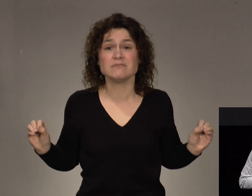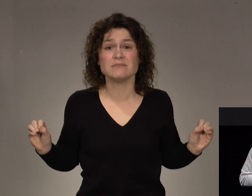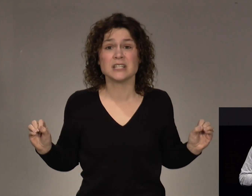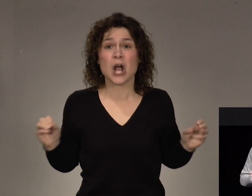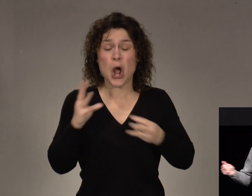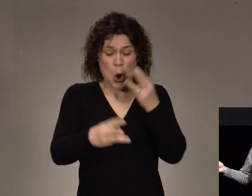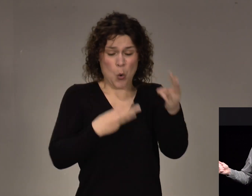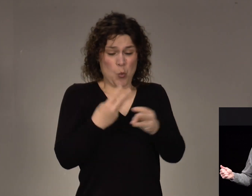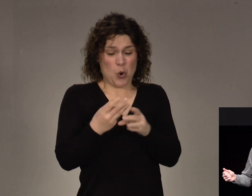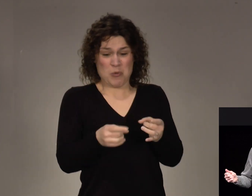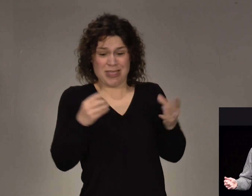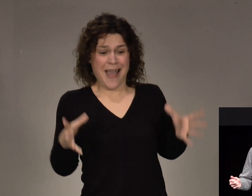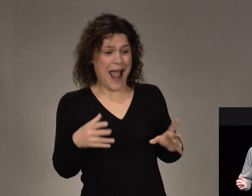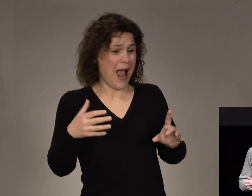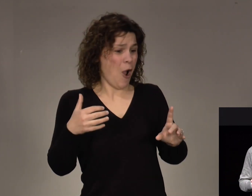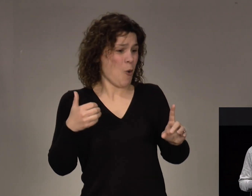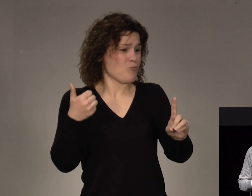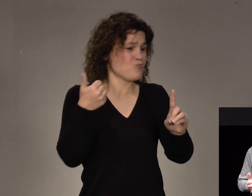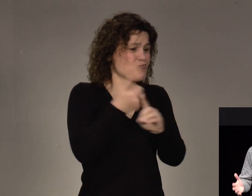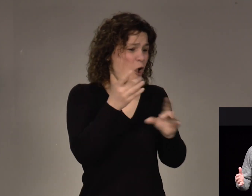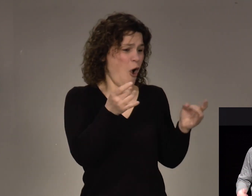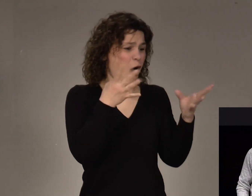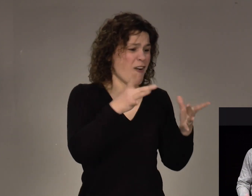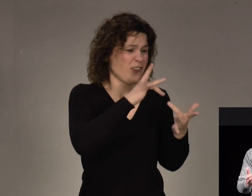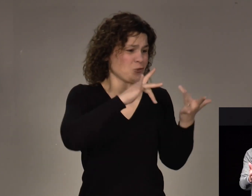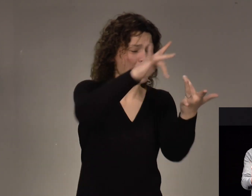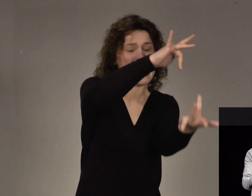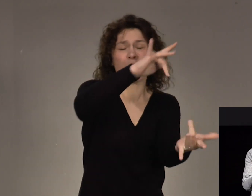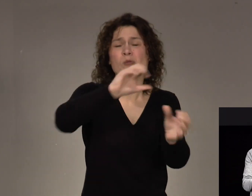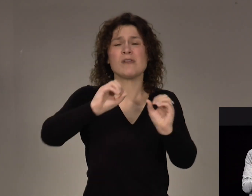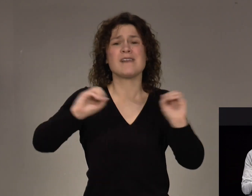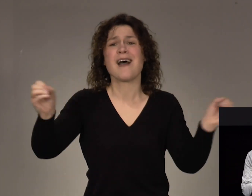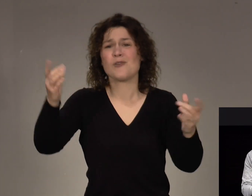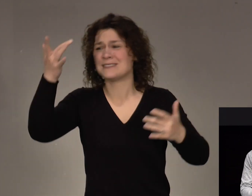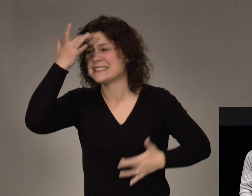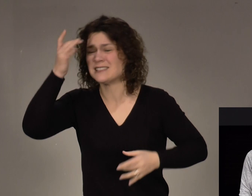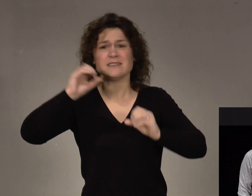tornadoes and hurricanes and viruses; a world without war;